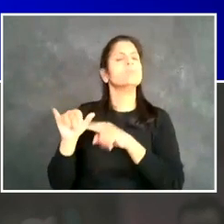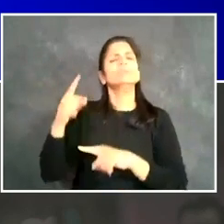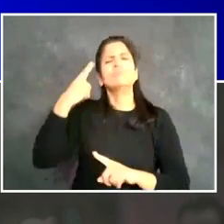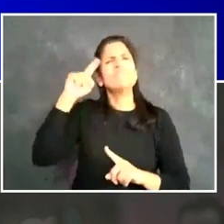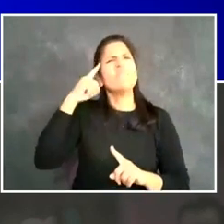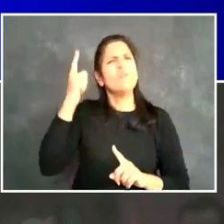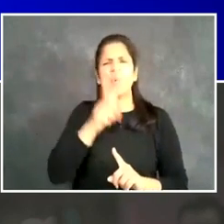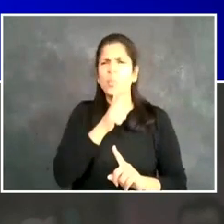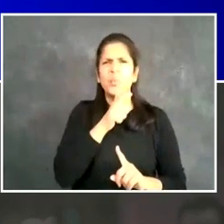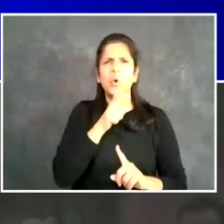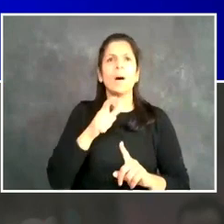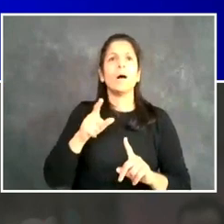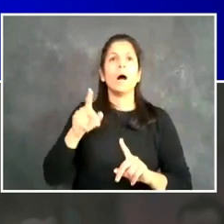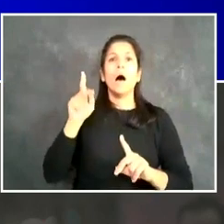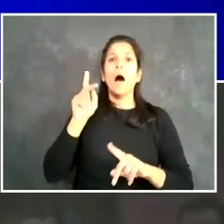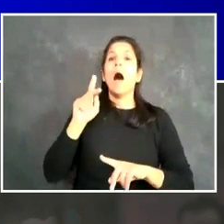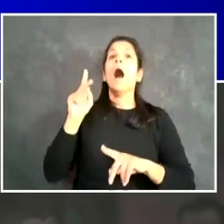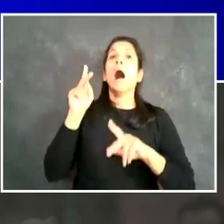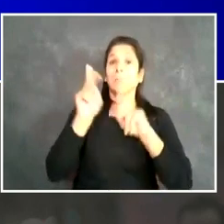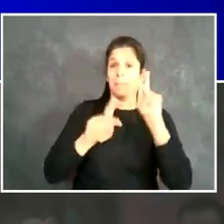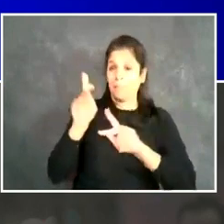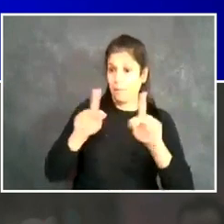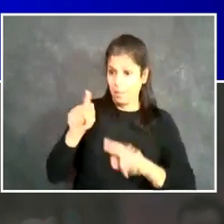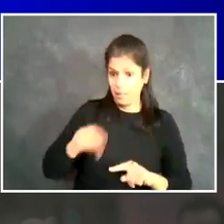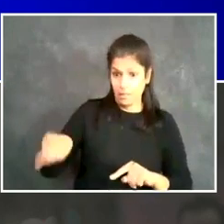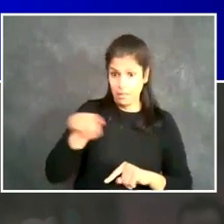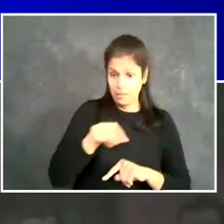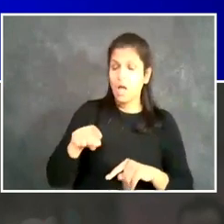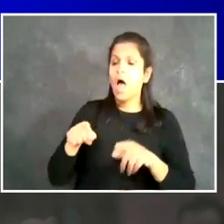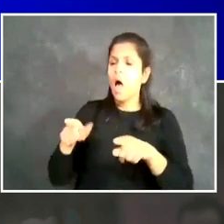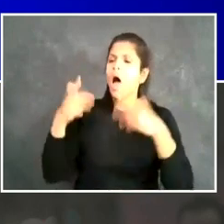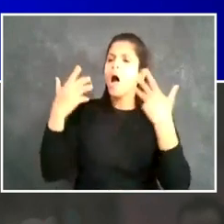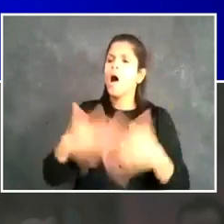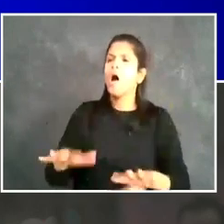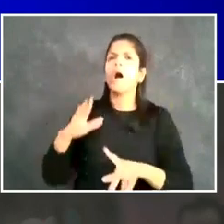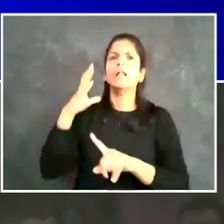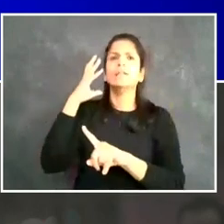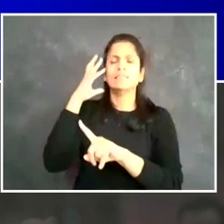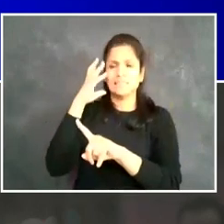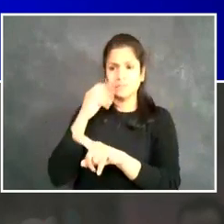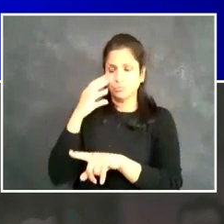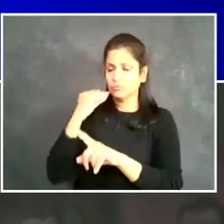CORONAVIRUS PREVIOUSLY. AND THEY GIVE YOU SOME REAL CONFIDENCE, BECAUSE HERE'S WHAT